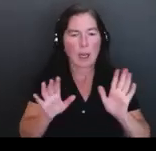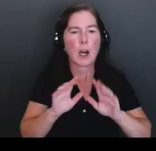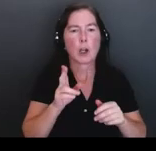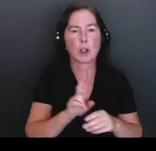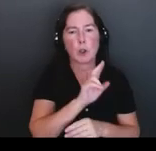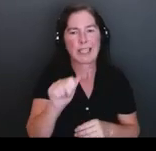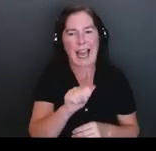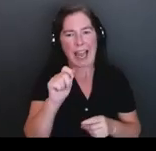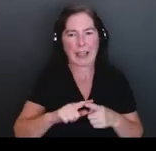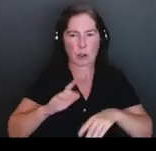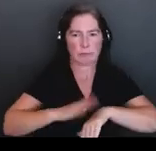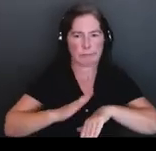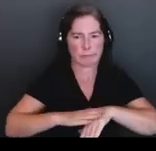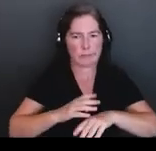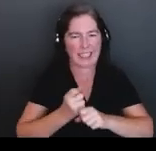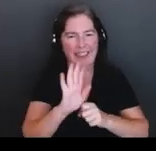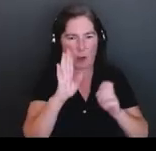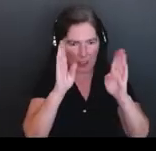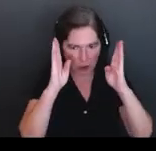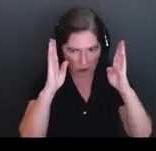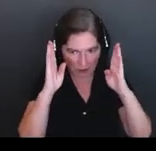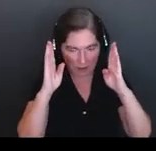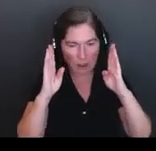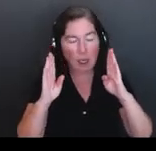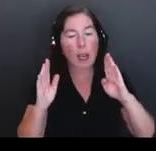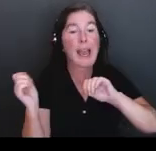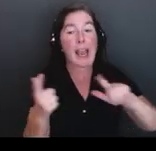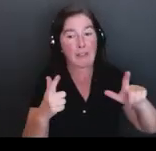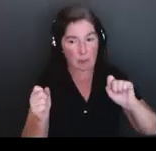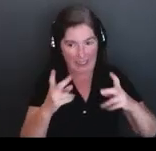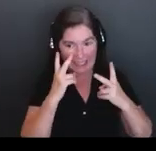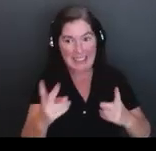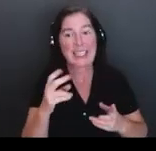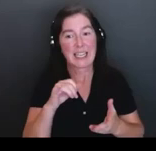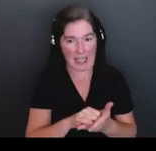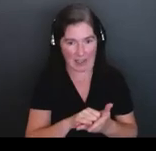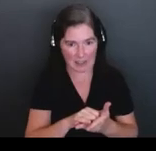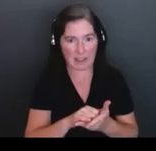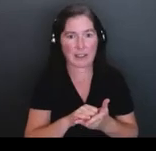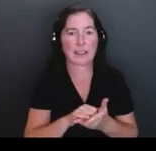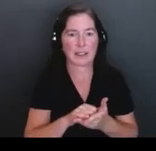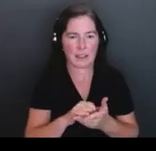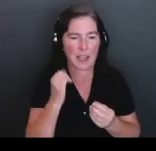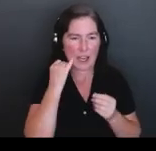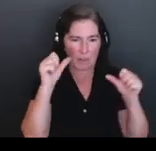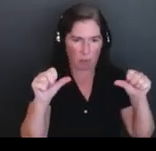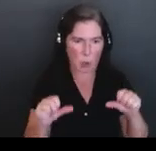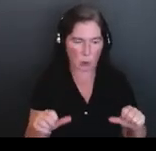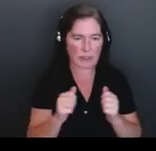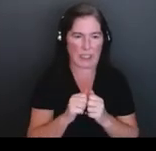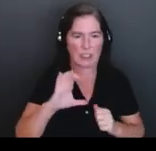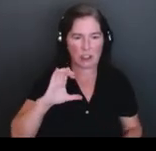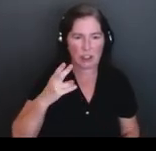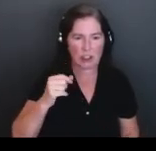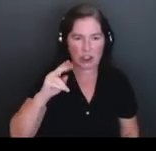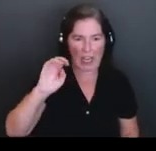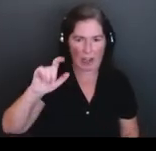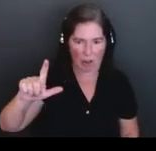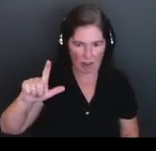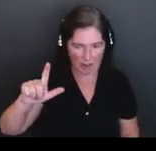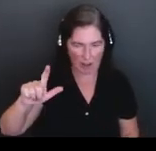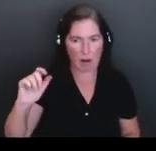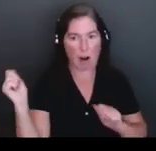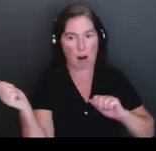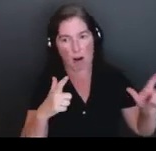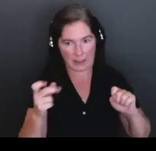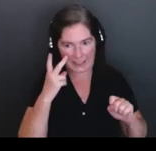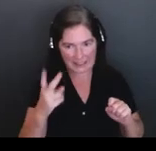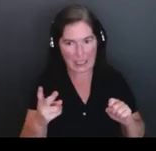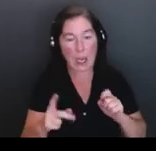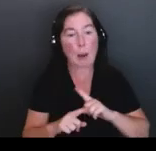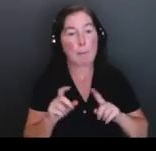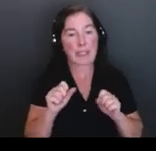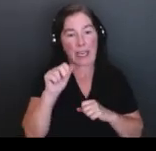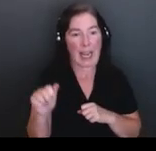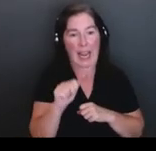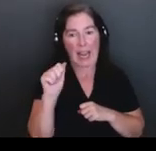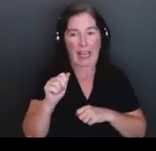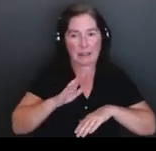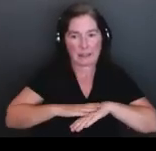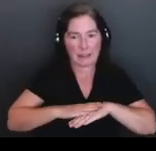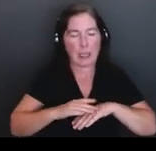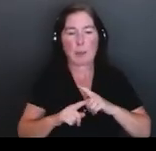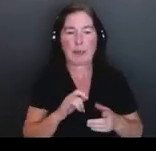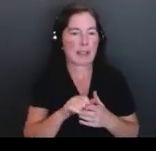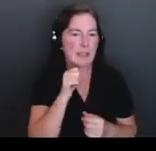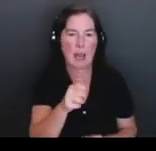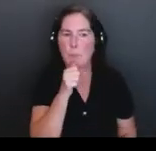a couple of different ways. You can @ them in the general post. And where think there was a question on the first day if you @ someone in particular if it's private. I was doing some Googling,